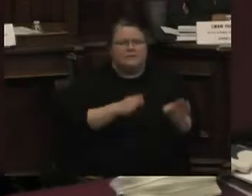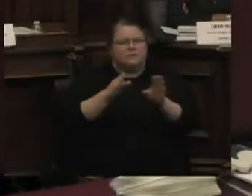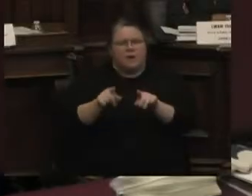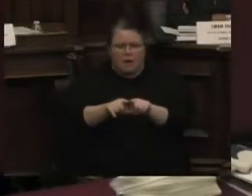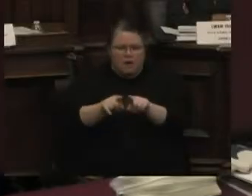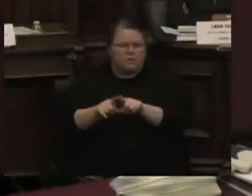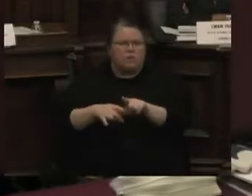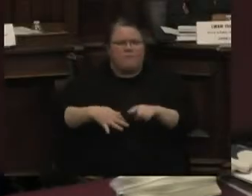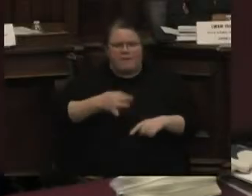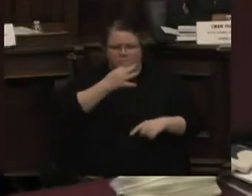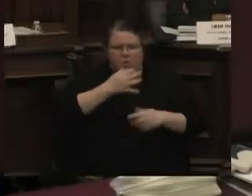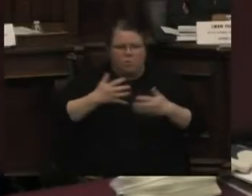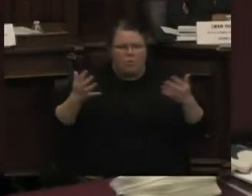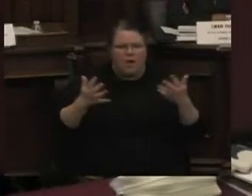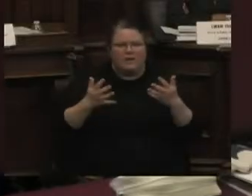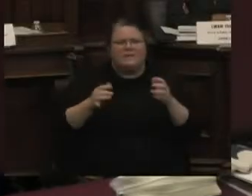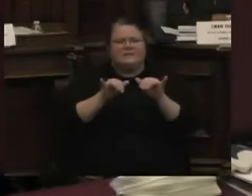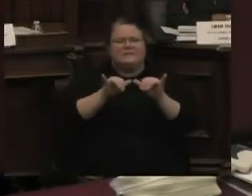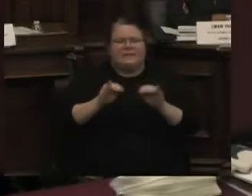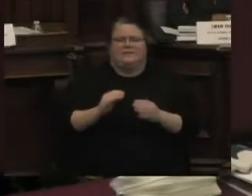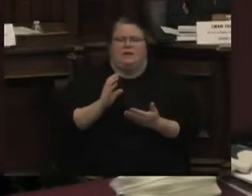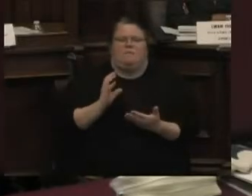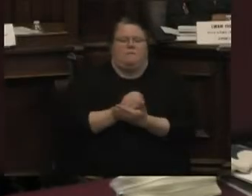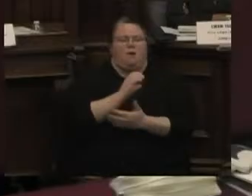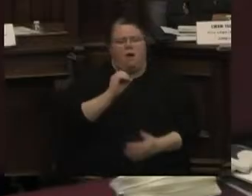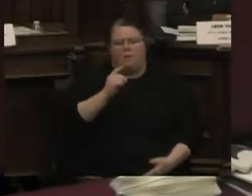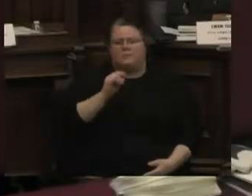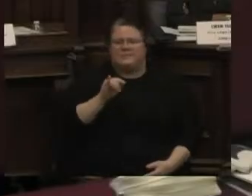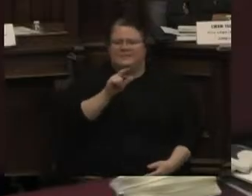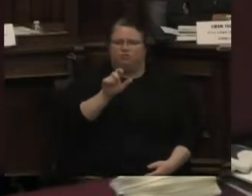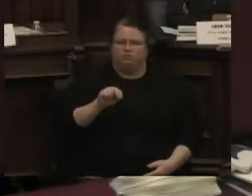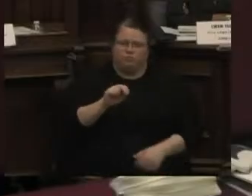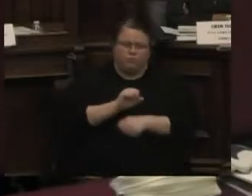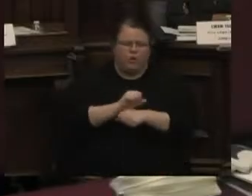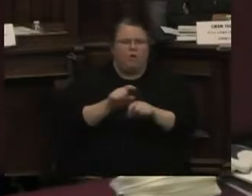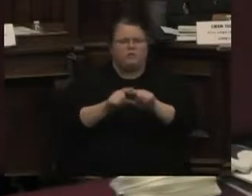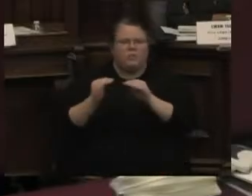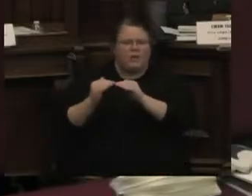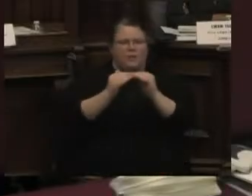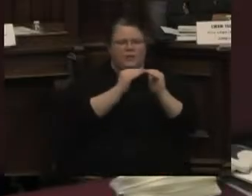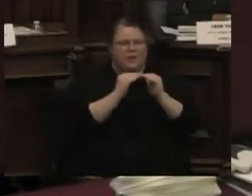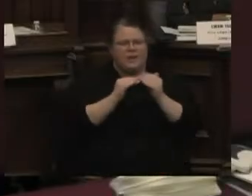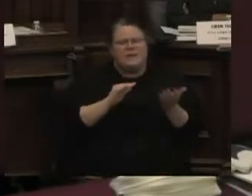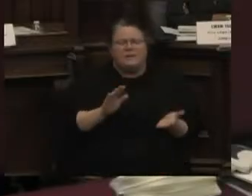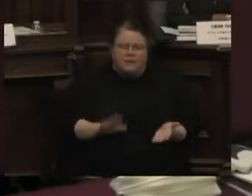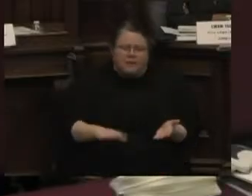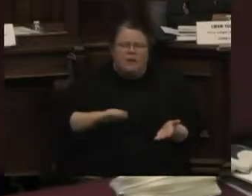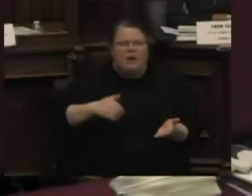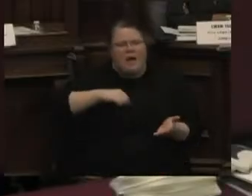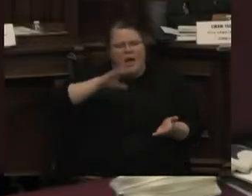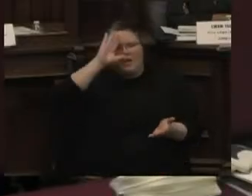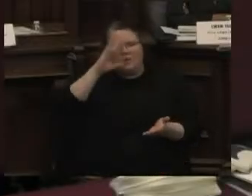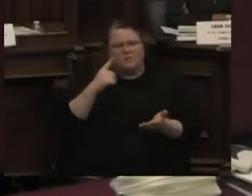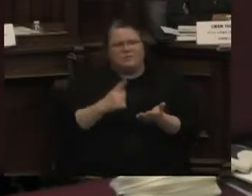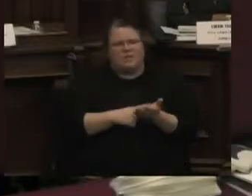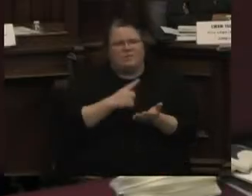development and evaluation, data analysis, as well as some